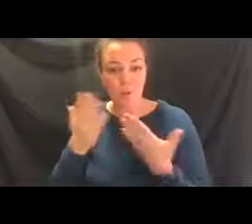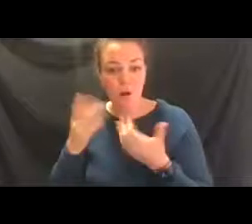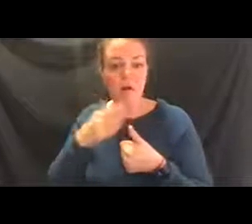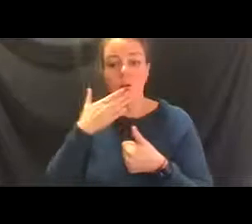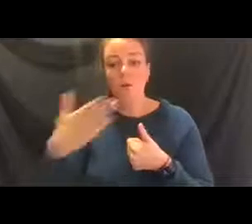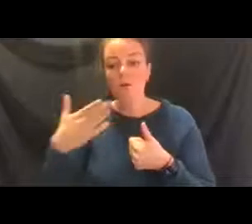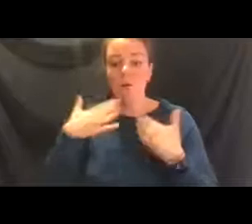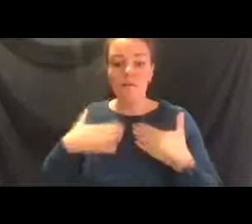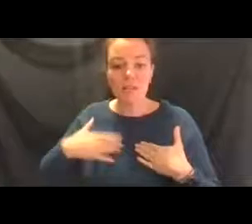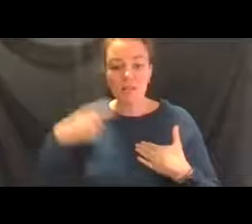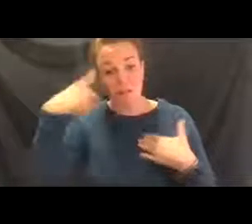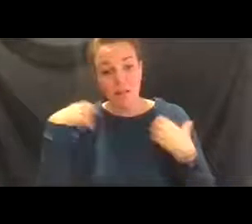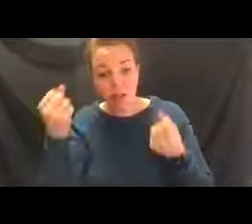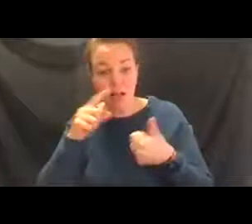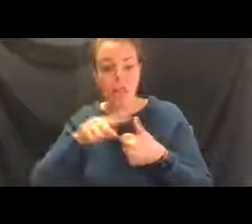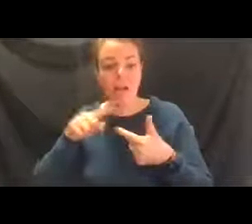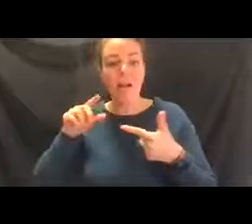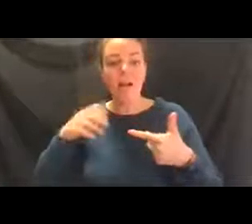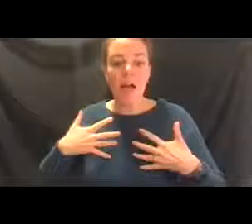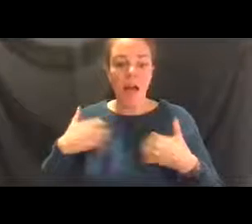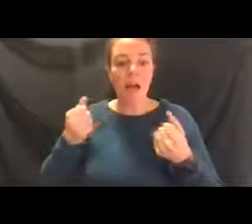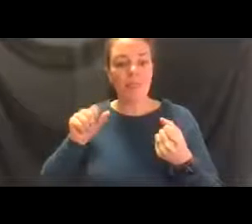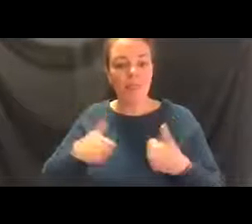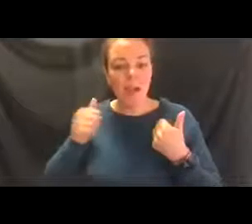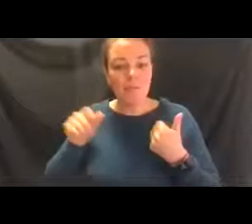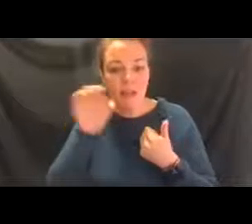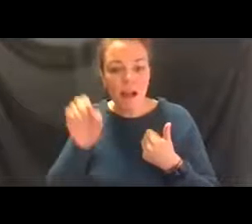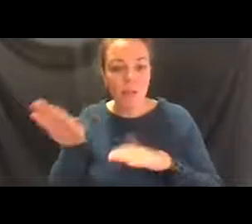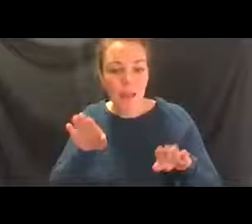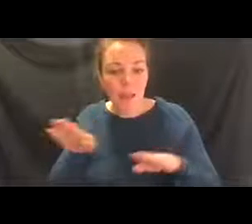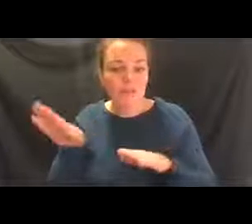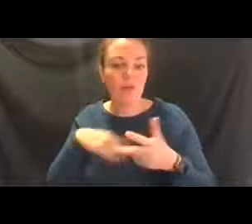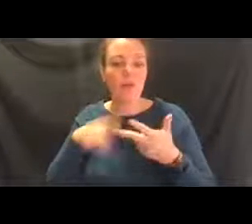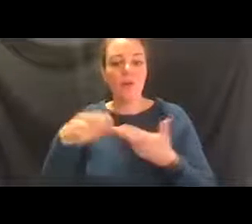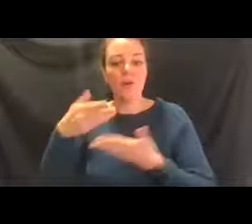healthy lifestyles and behaviors, social interaction, productivity, life satisfaction,